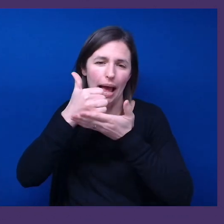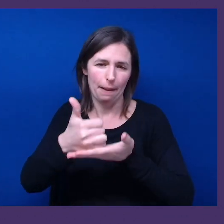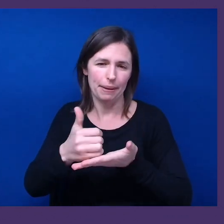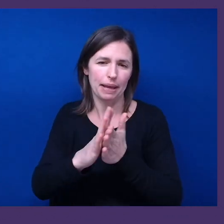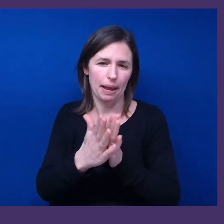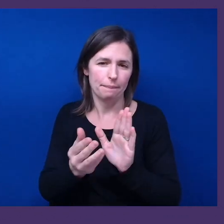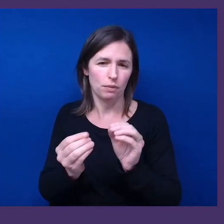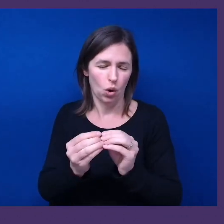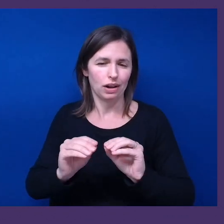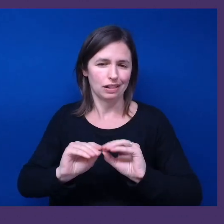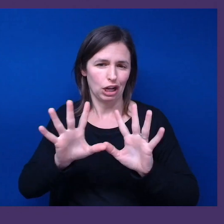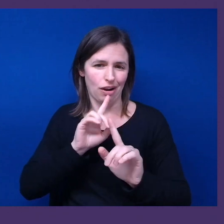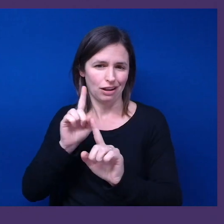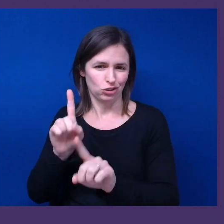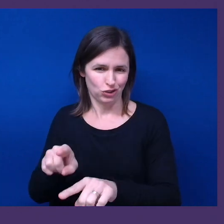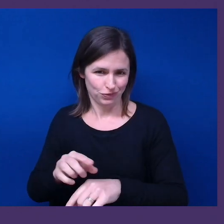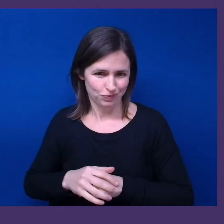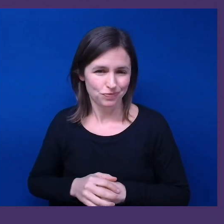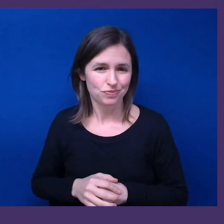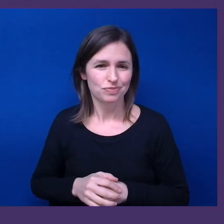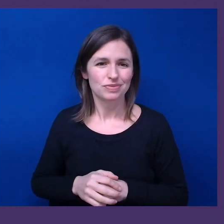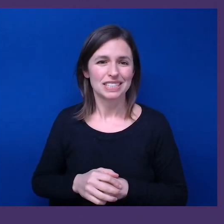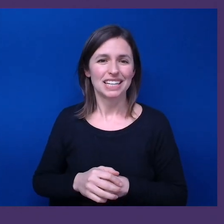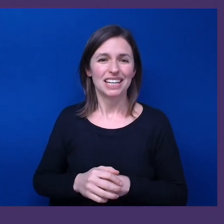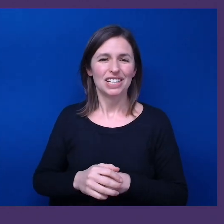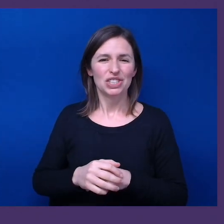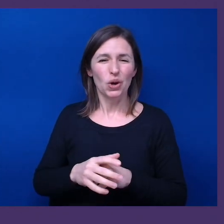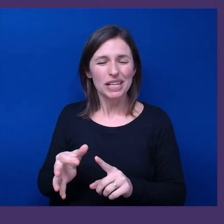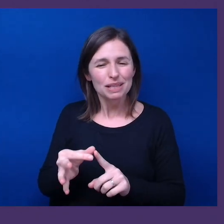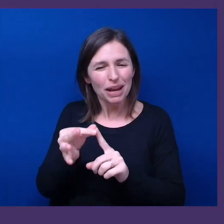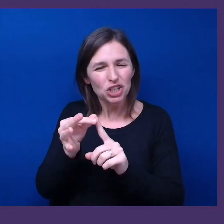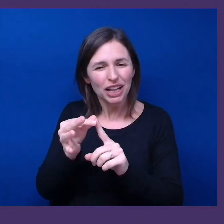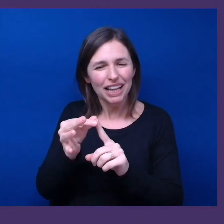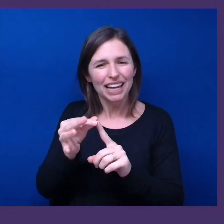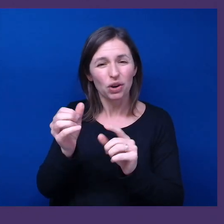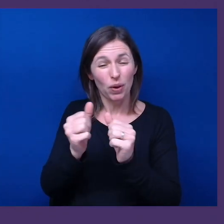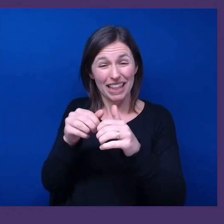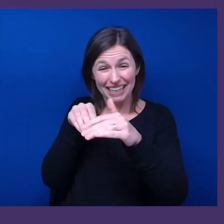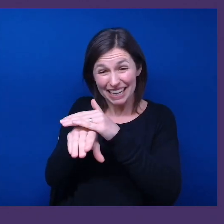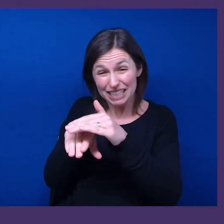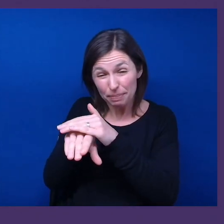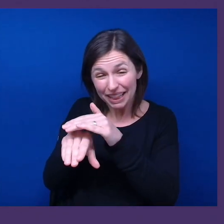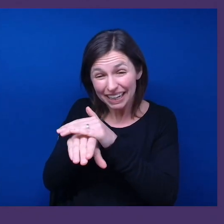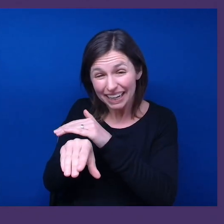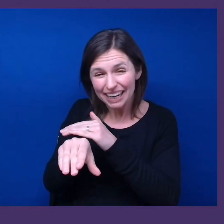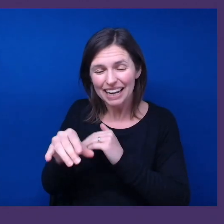refining responses, or guiding AI through a thought process,